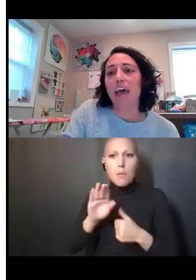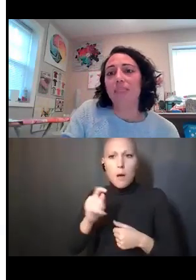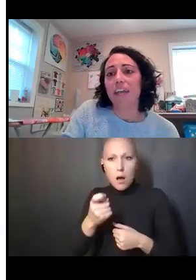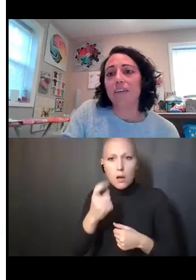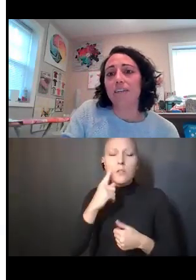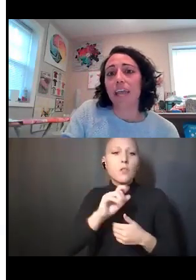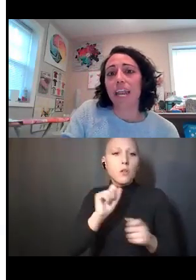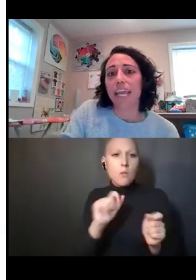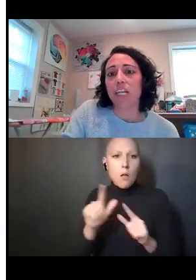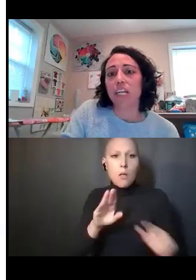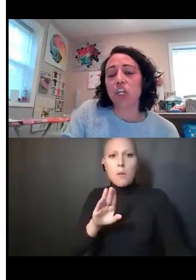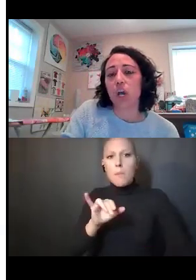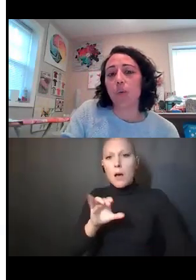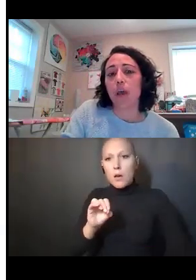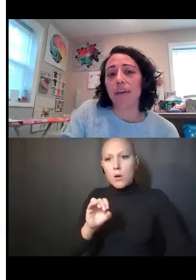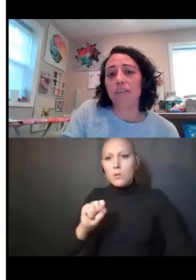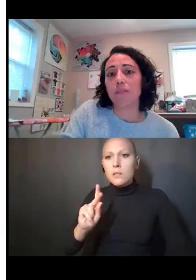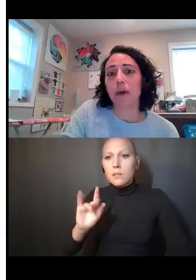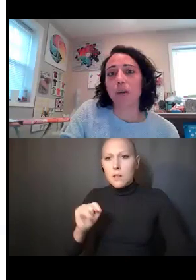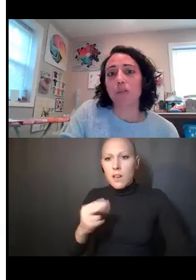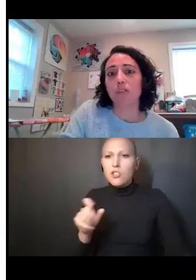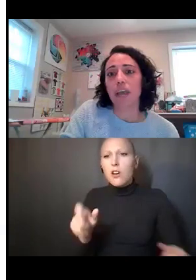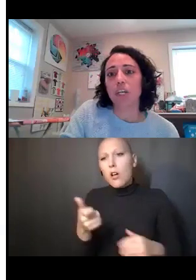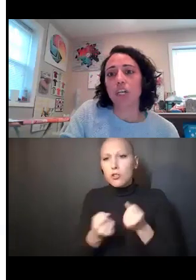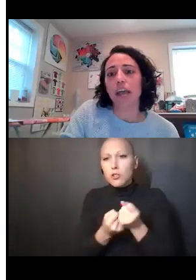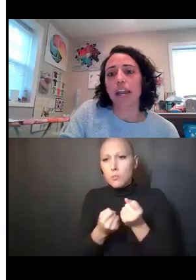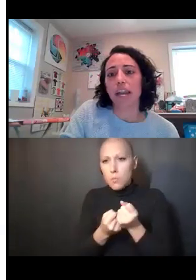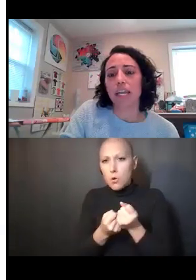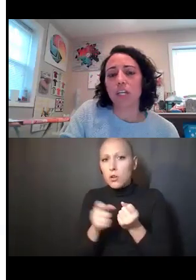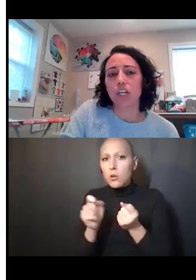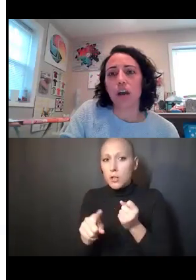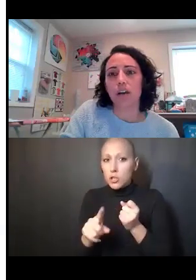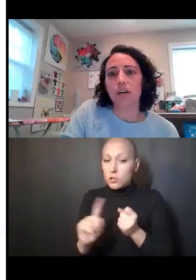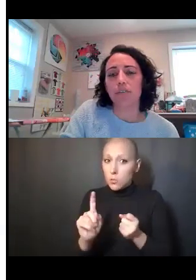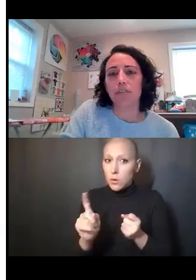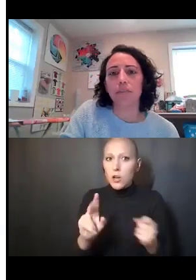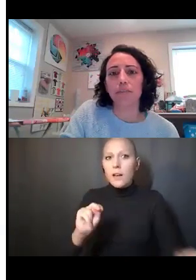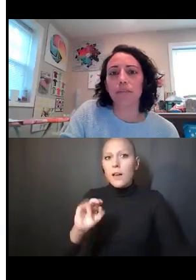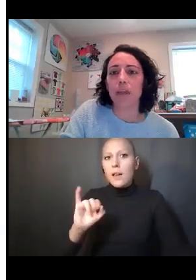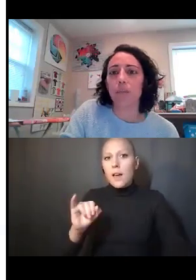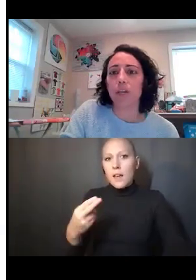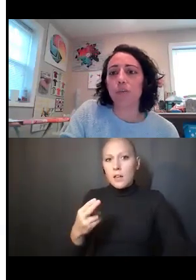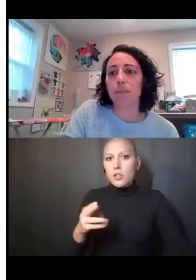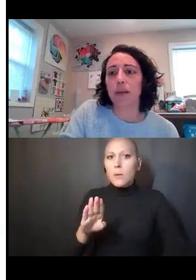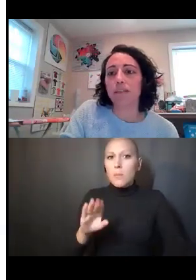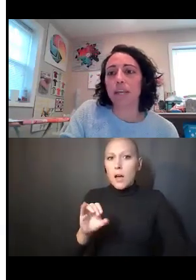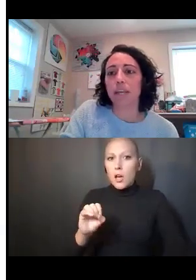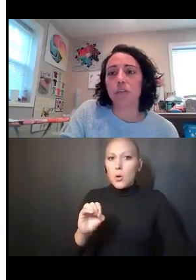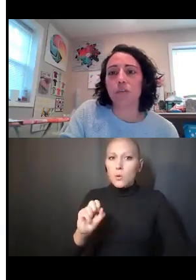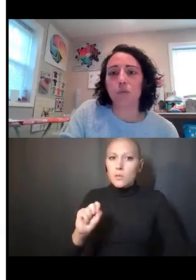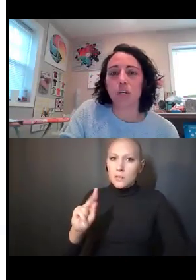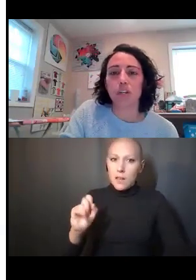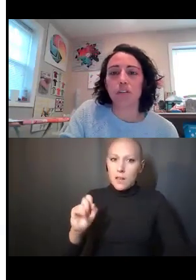And that is NIHosBiosketch@nih.gov. And we do our best to answer those questions